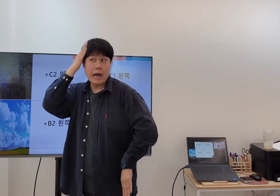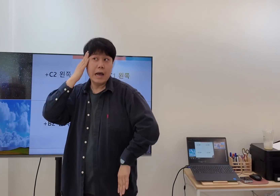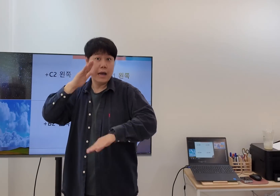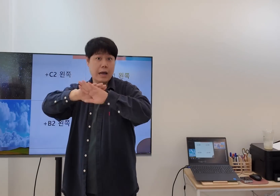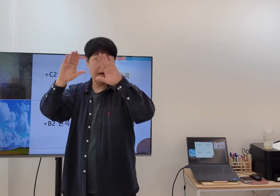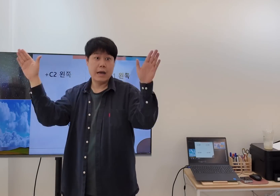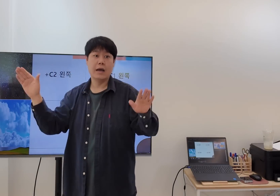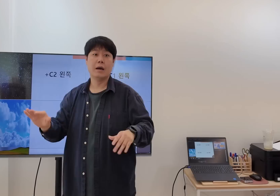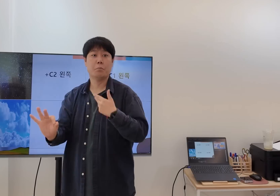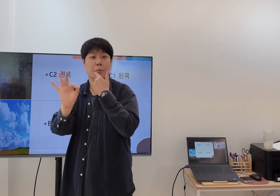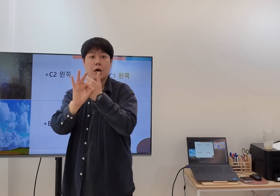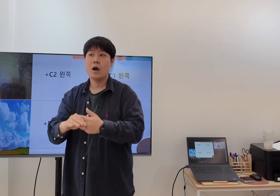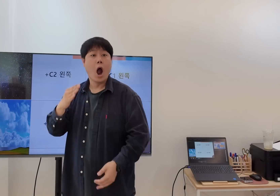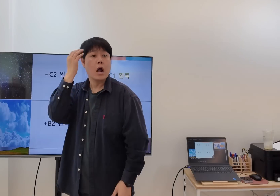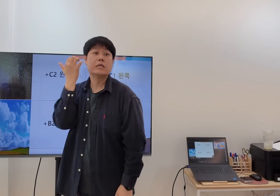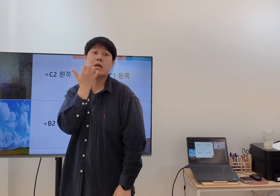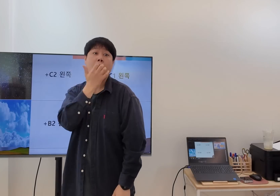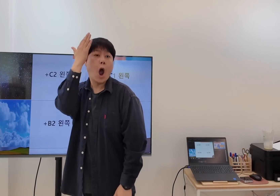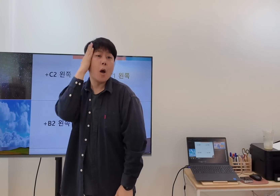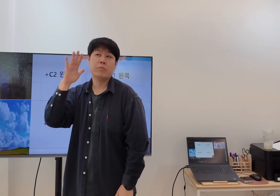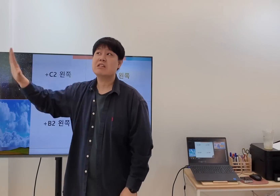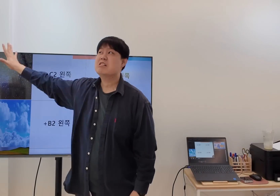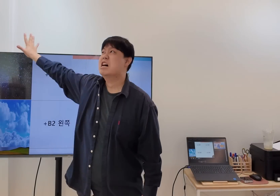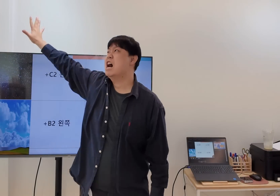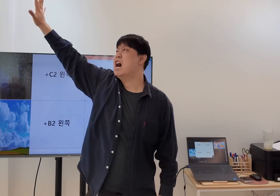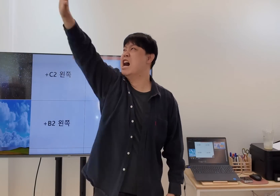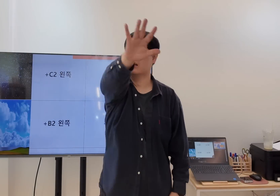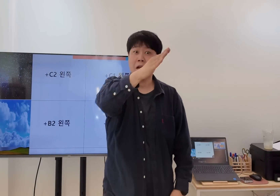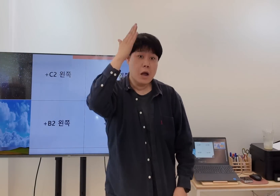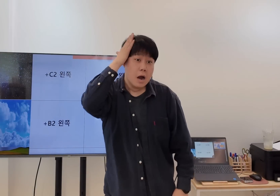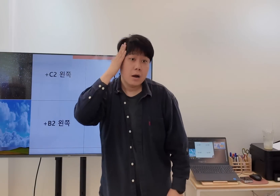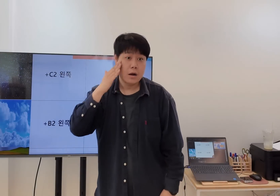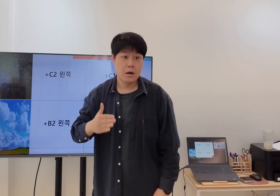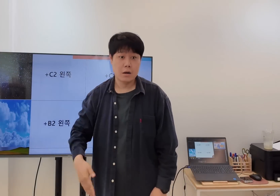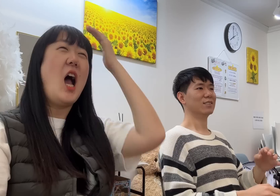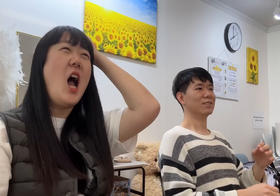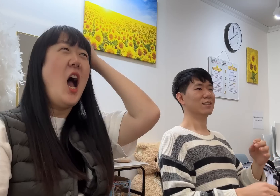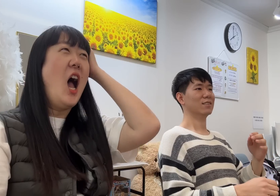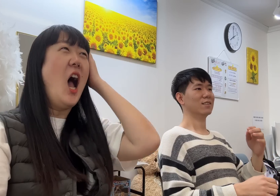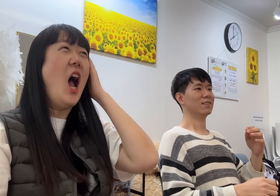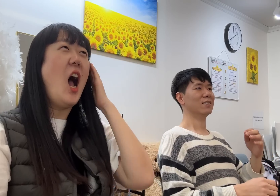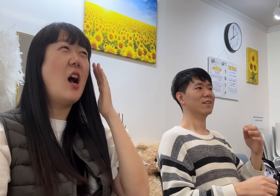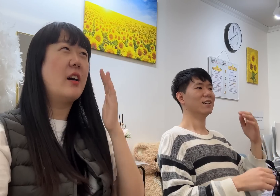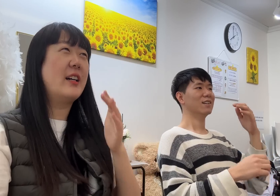If the sky were black, would everything be pitch black? black~